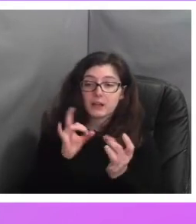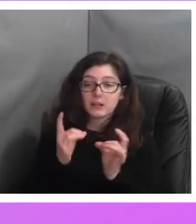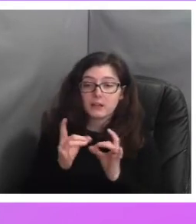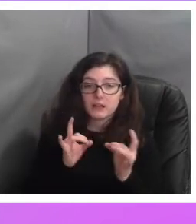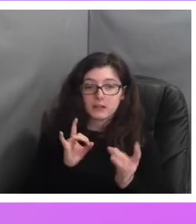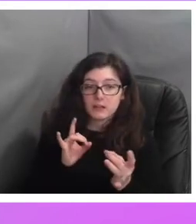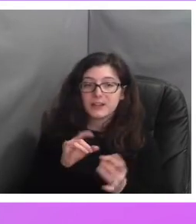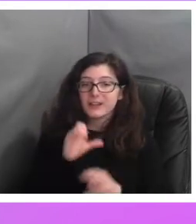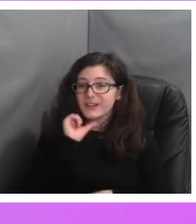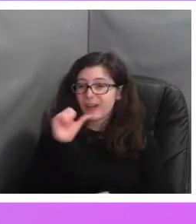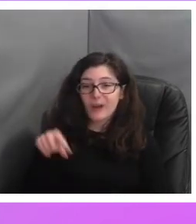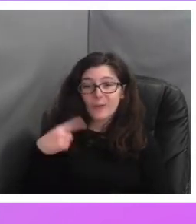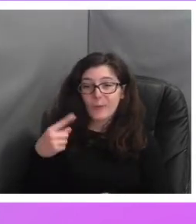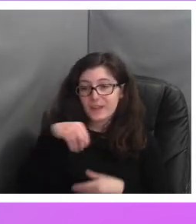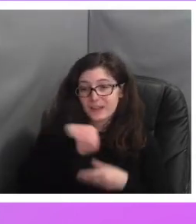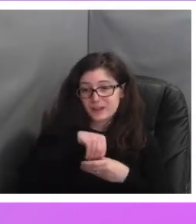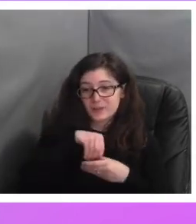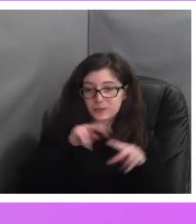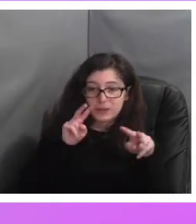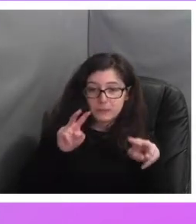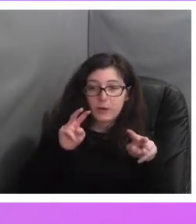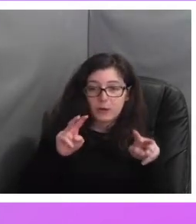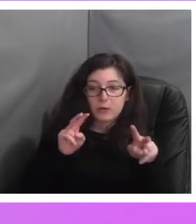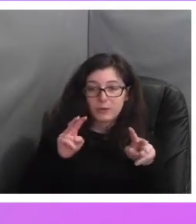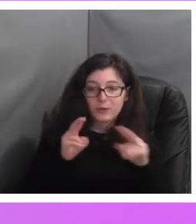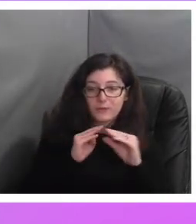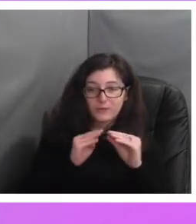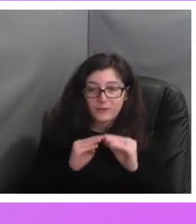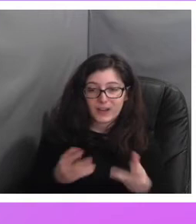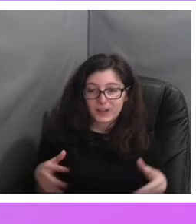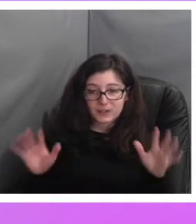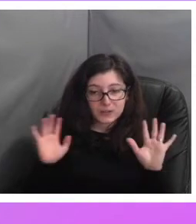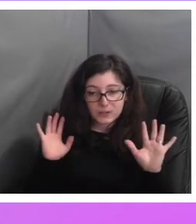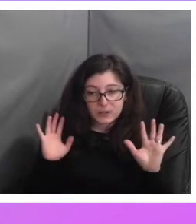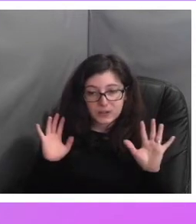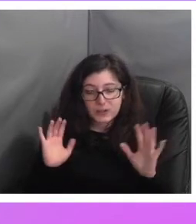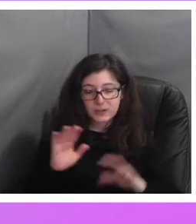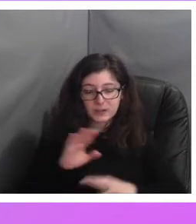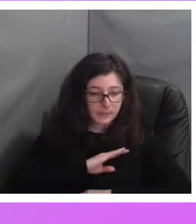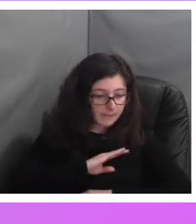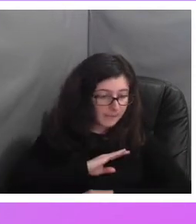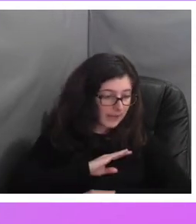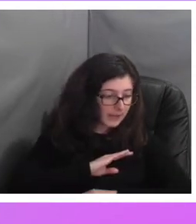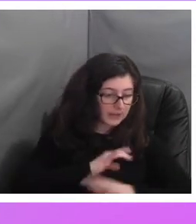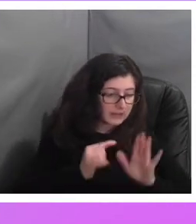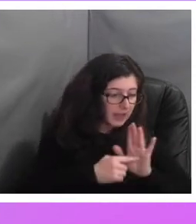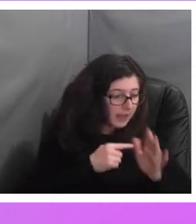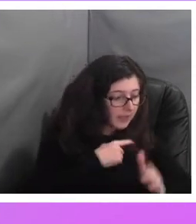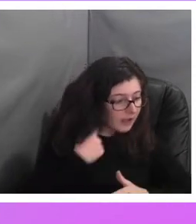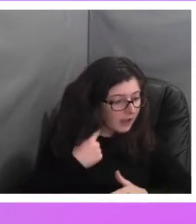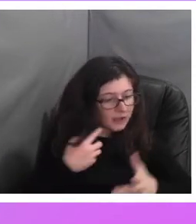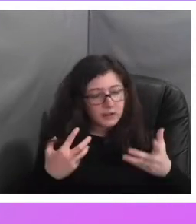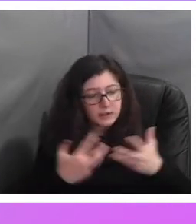of internally monitoring what we fixed so far and have we met our deadlines and is it complying with WCAG?